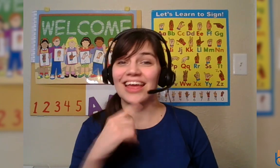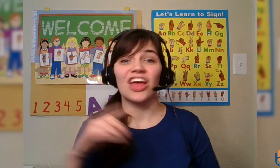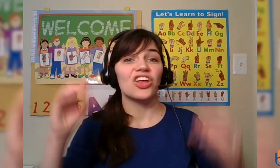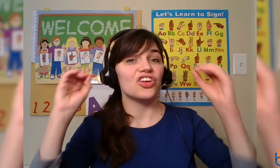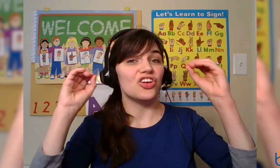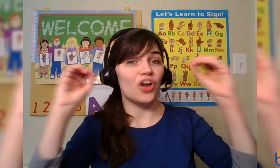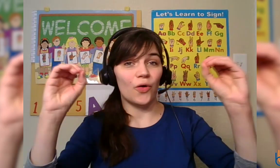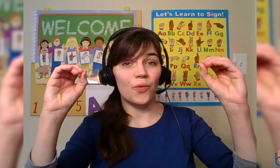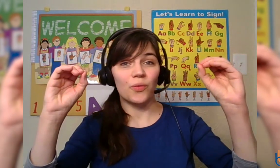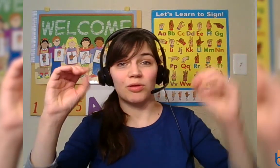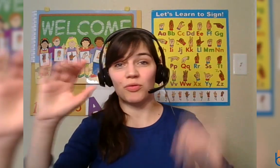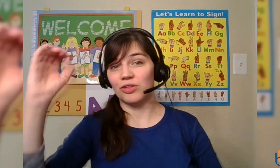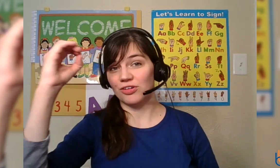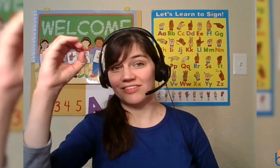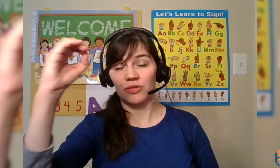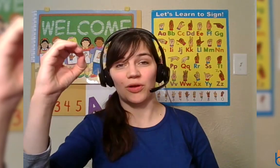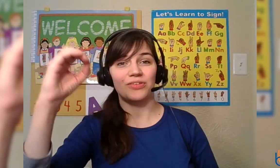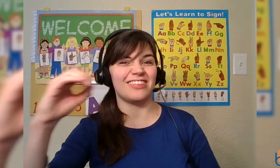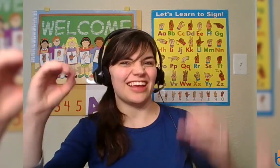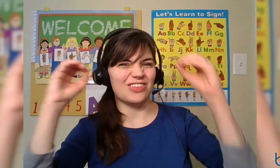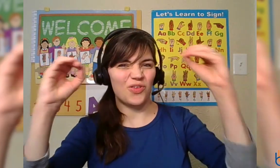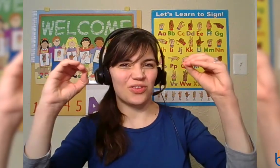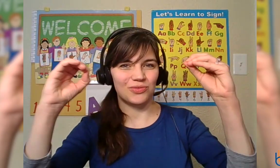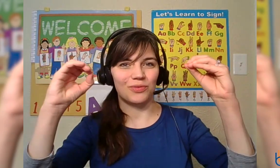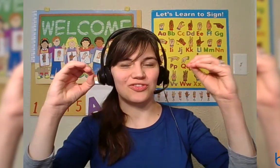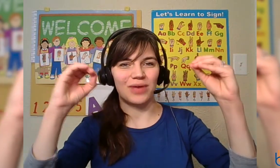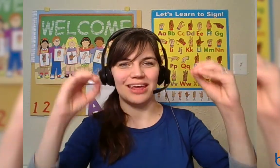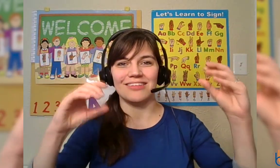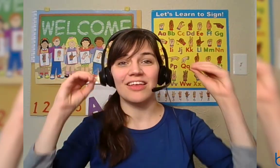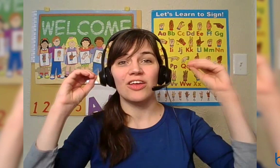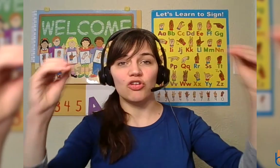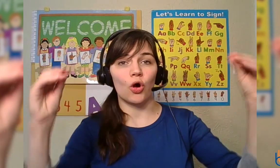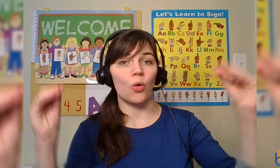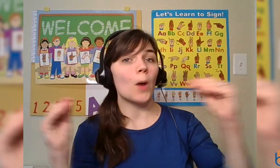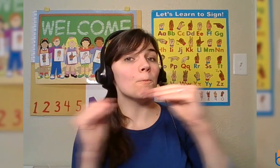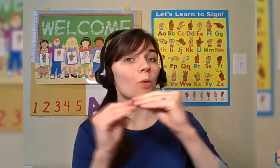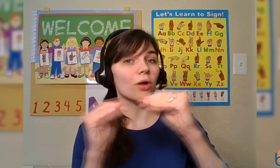No-- Remember, we learned zero, to sign no, you can do it with two hands. No more--